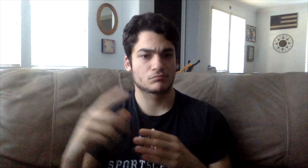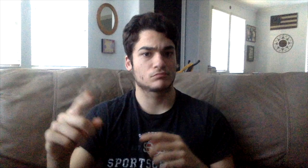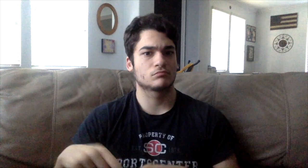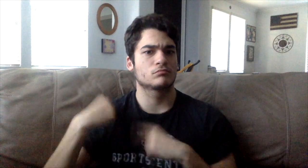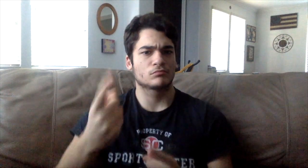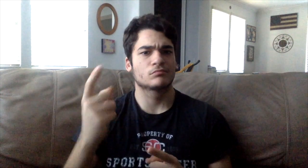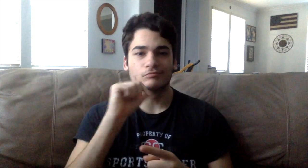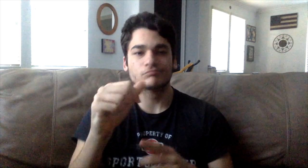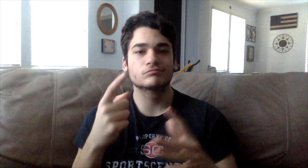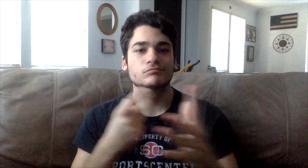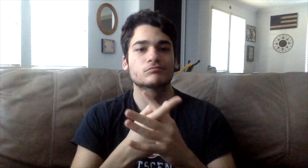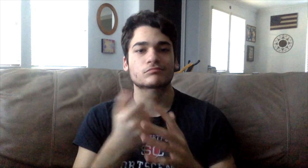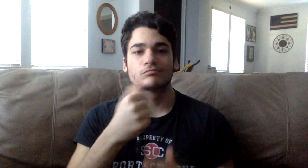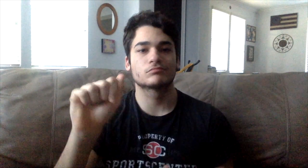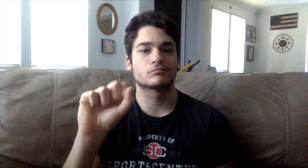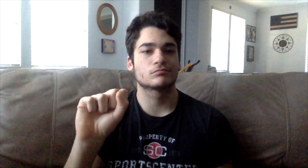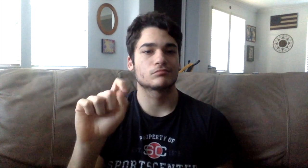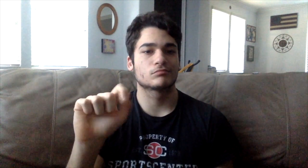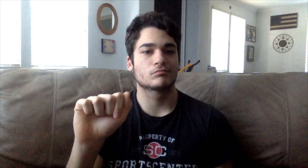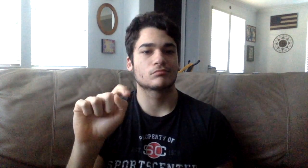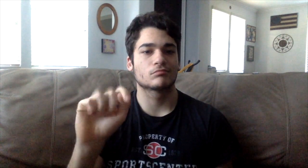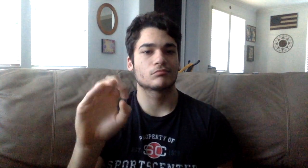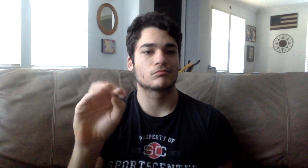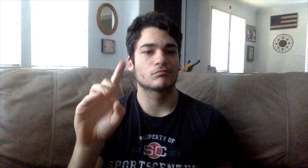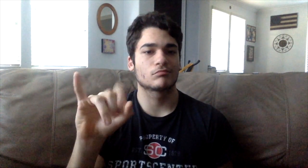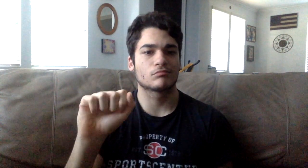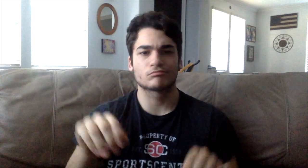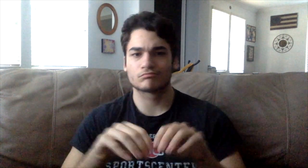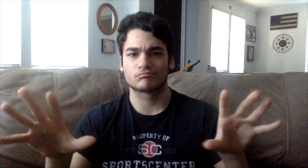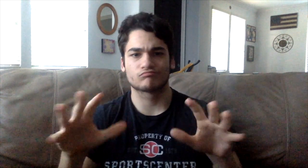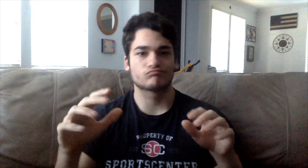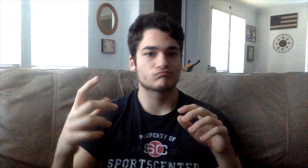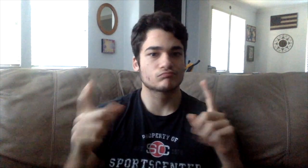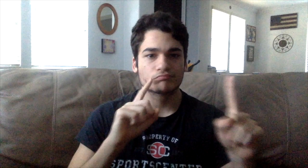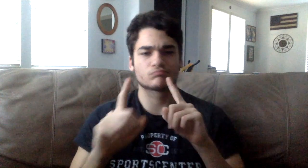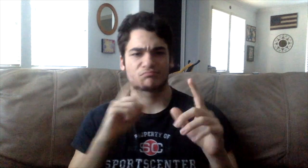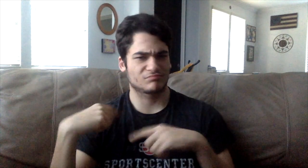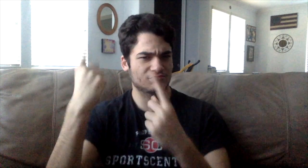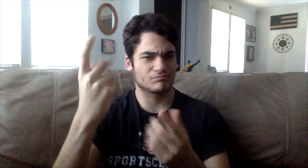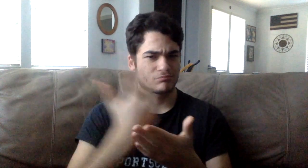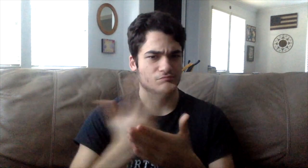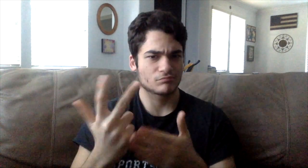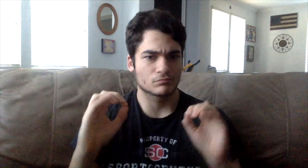hadn’t made an appearance to the State Media.